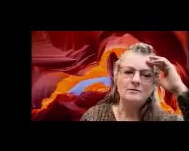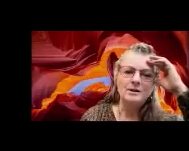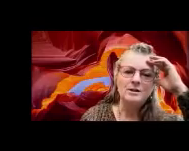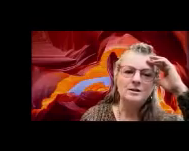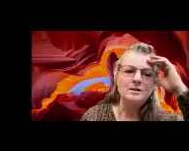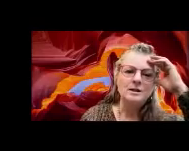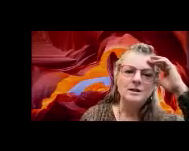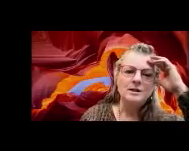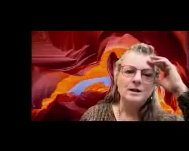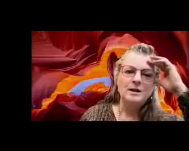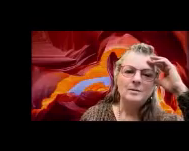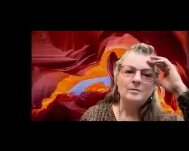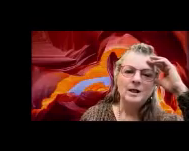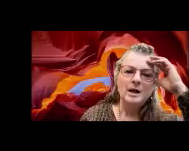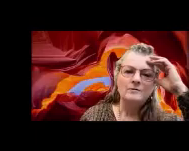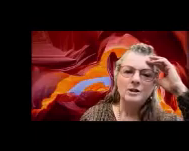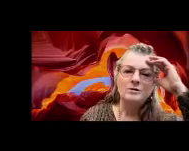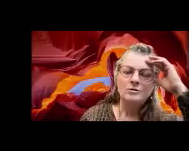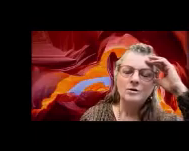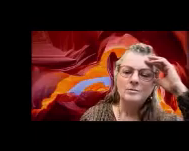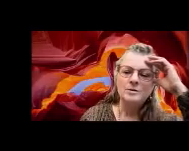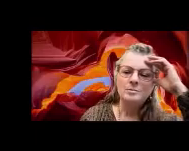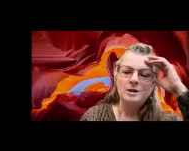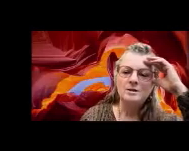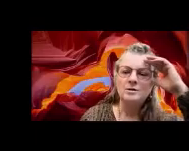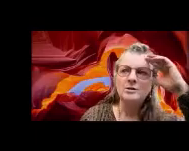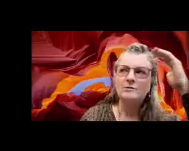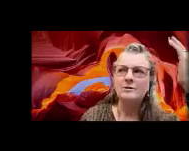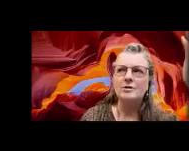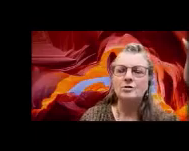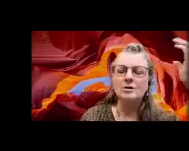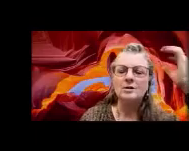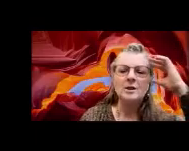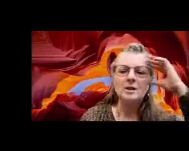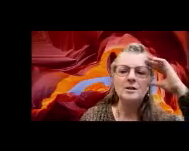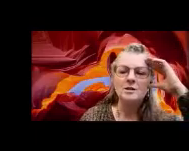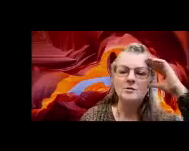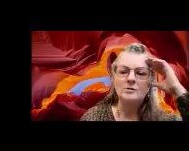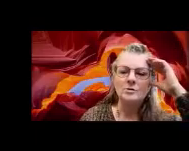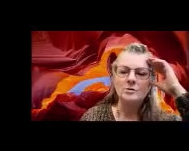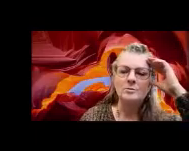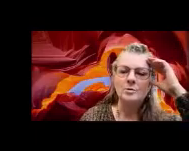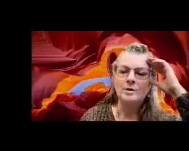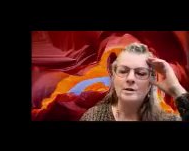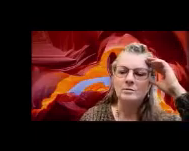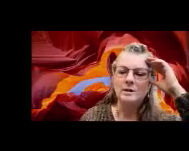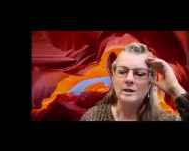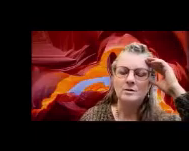function, they have gendered norms, because there are different social expectations for girls and boys related to